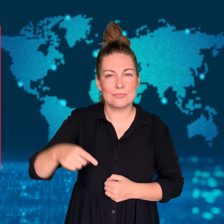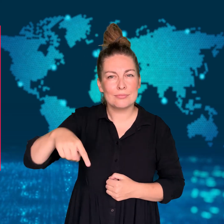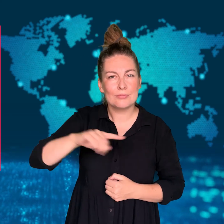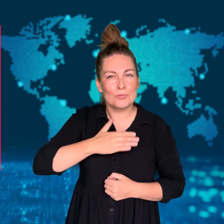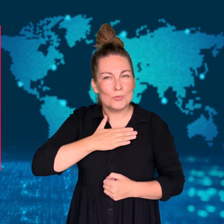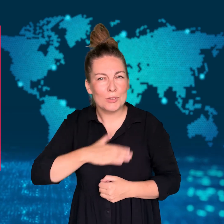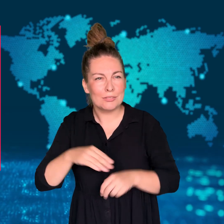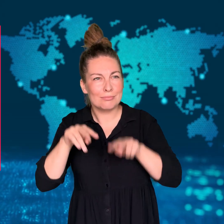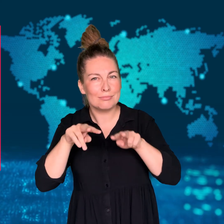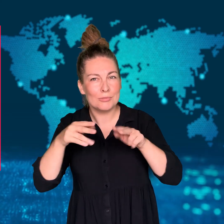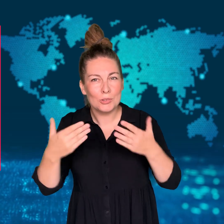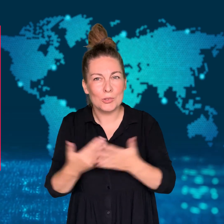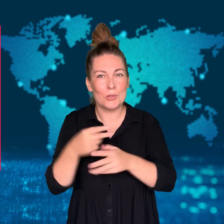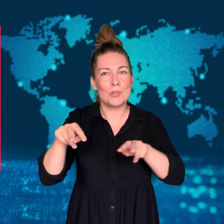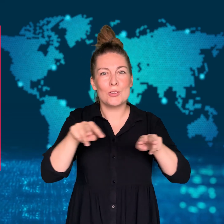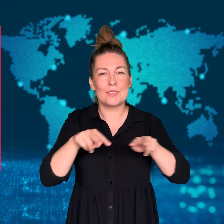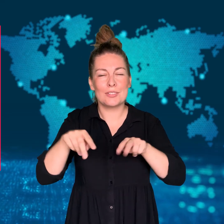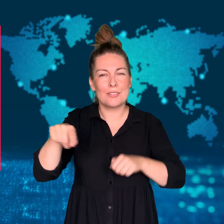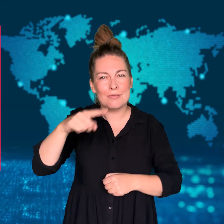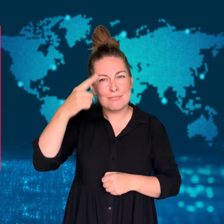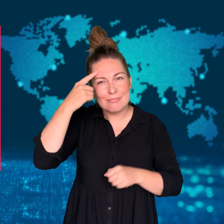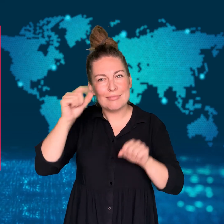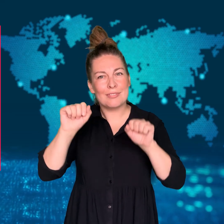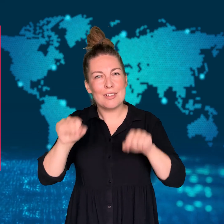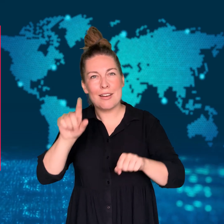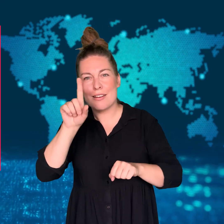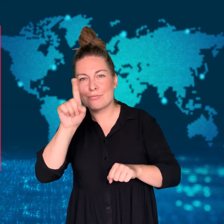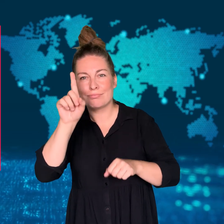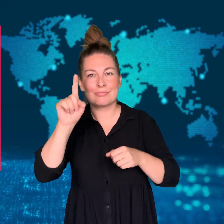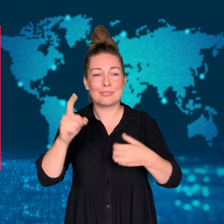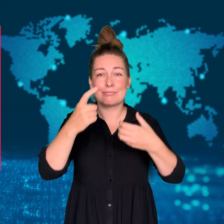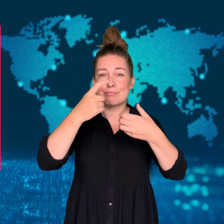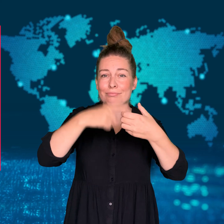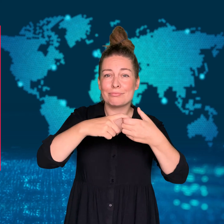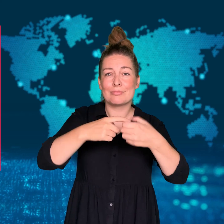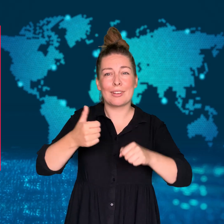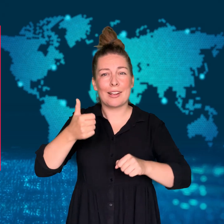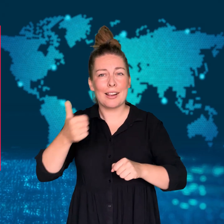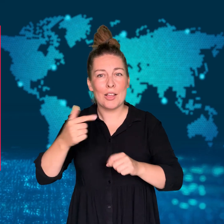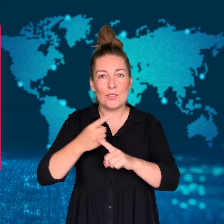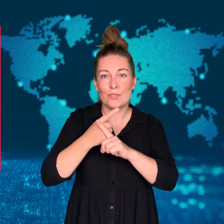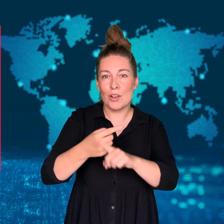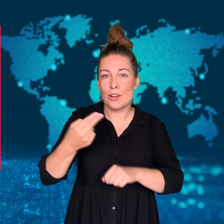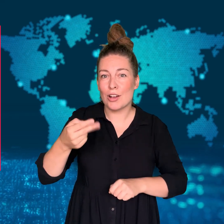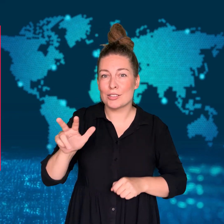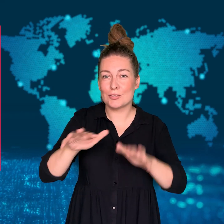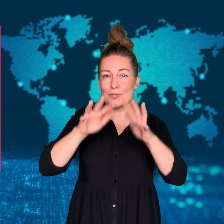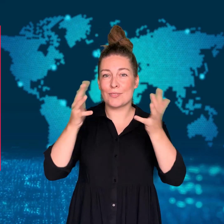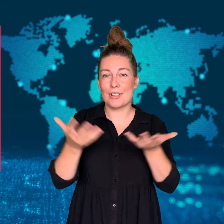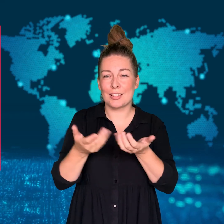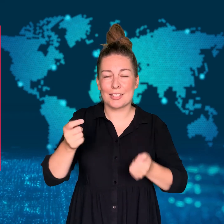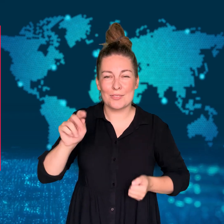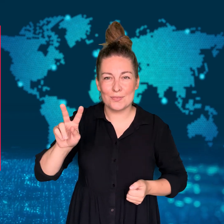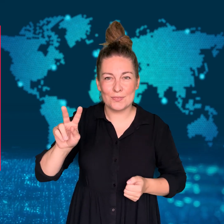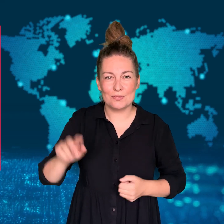Don't forget to subscribe, like, and follow H3 World TV to get new video updates!